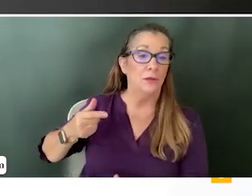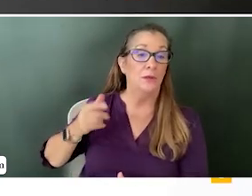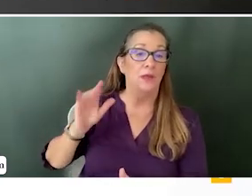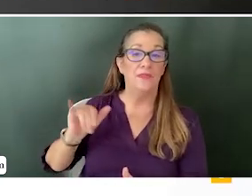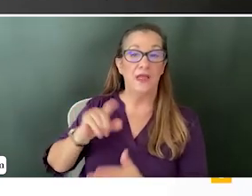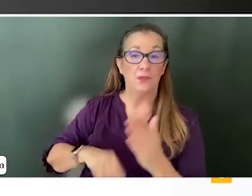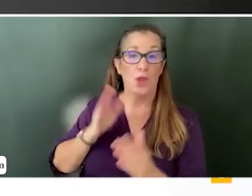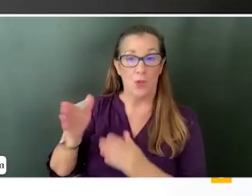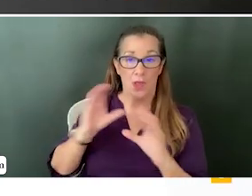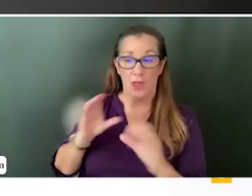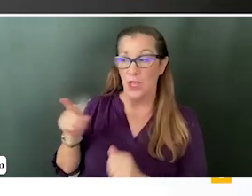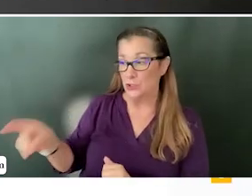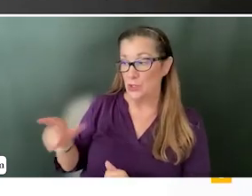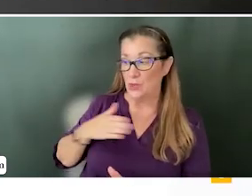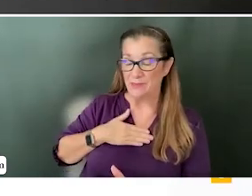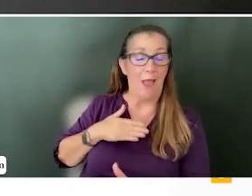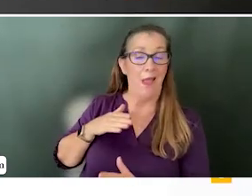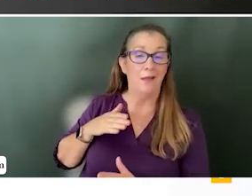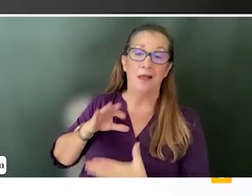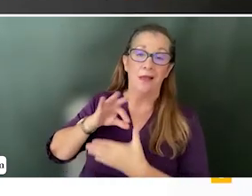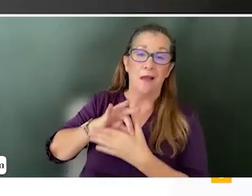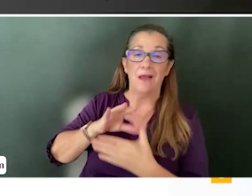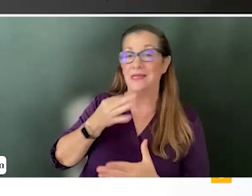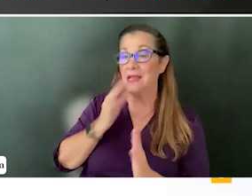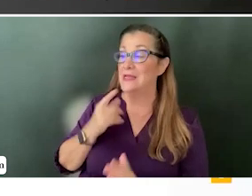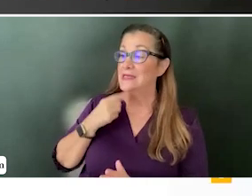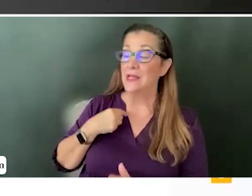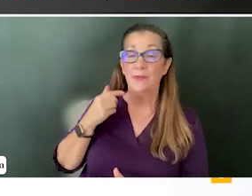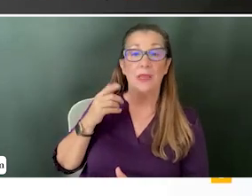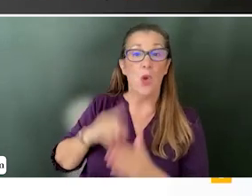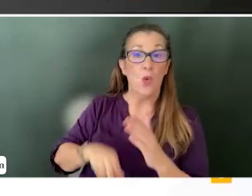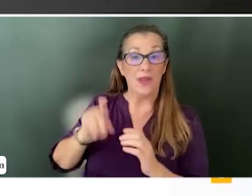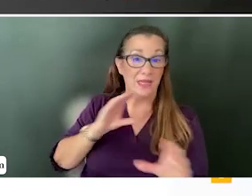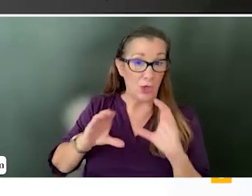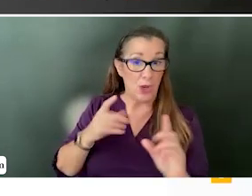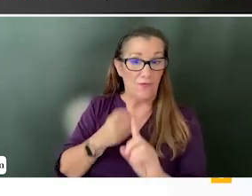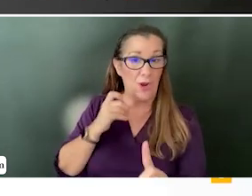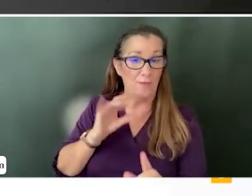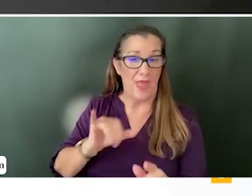I used her as a content expert telling me what should be communicated from this animated frame.